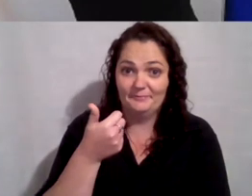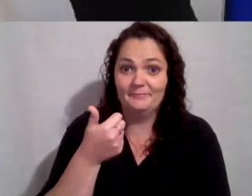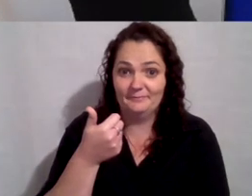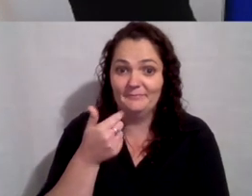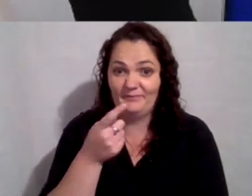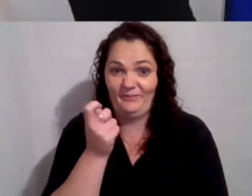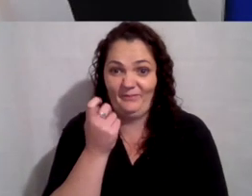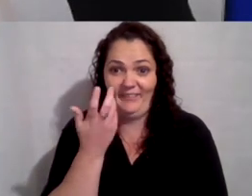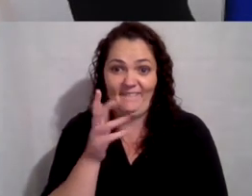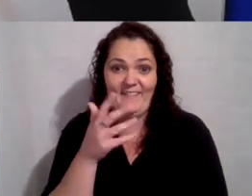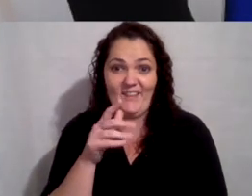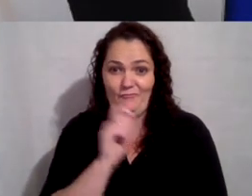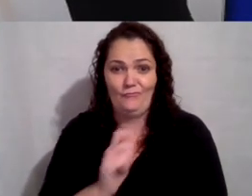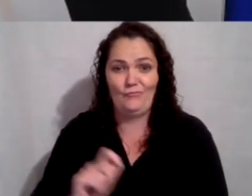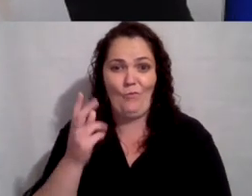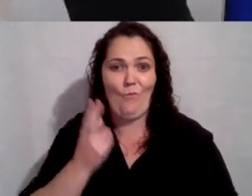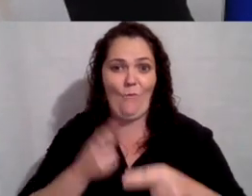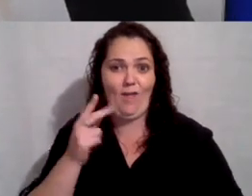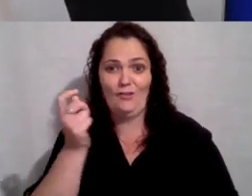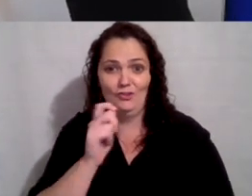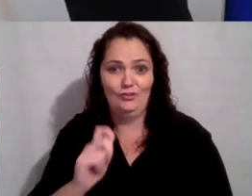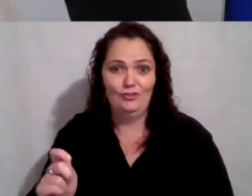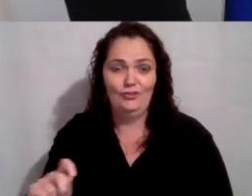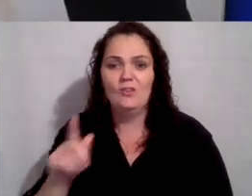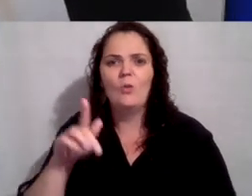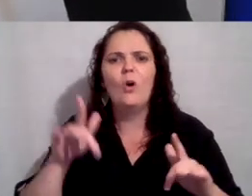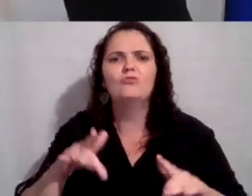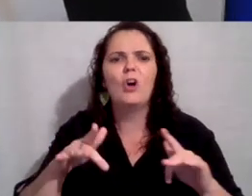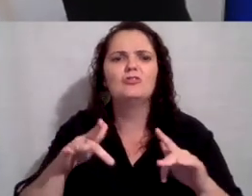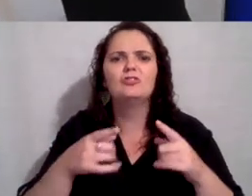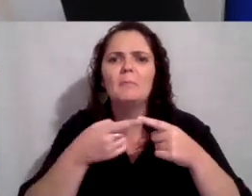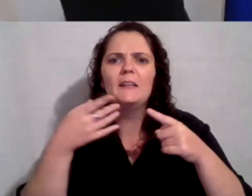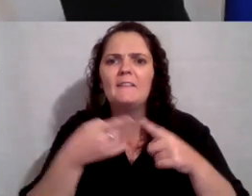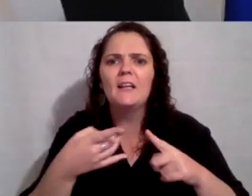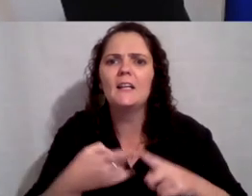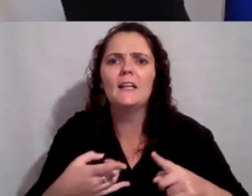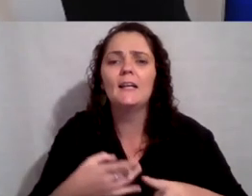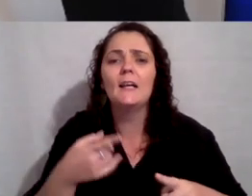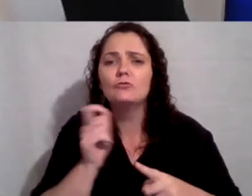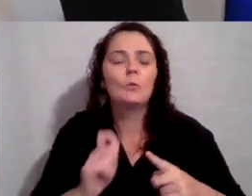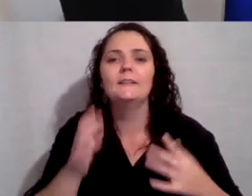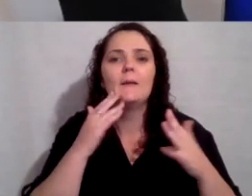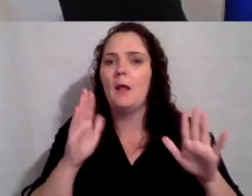Alright you should be coming towards the end of just that quick sketch Again, if it doesn't have too much detail in it or anything, don't worry about that